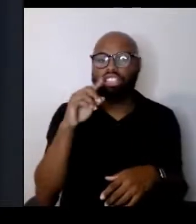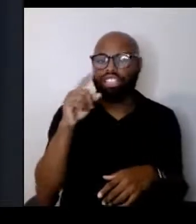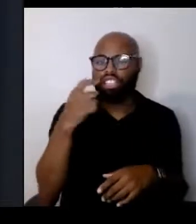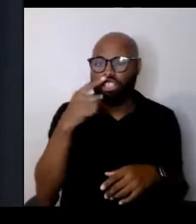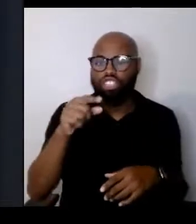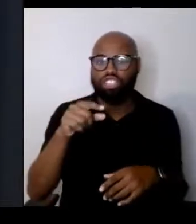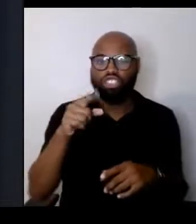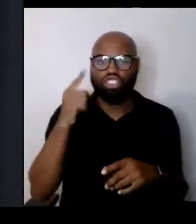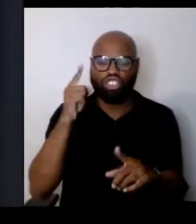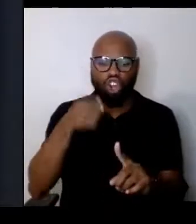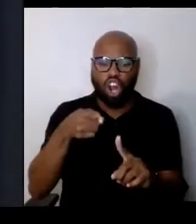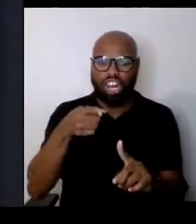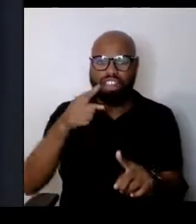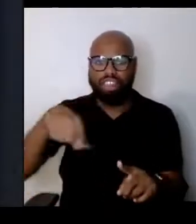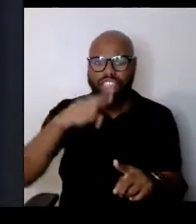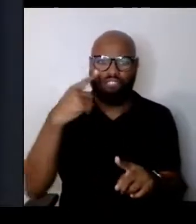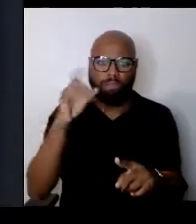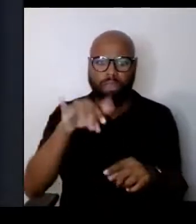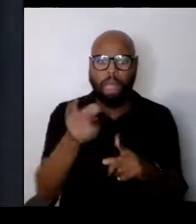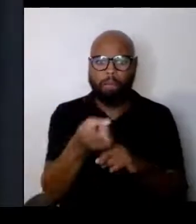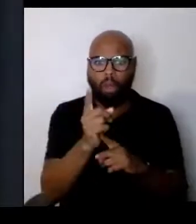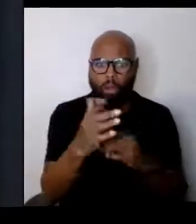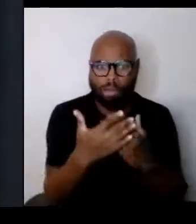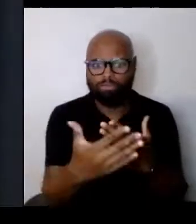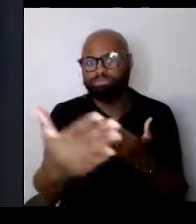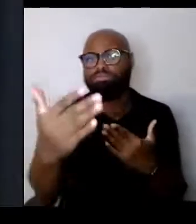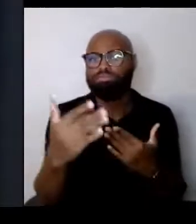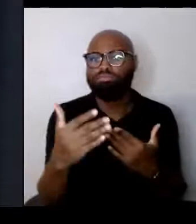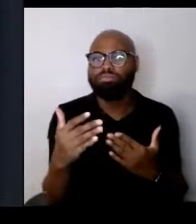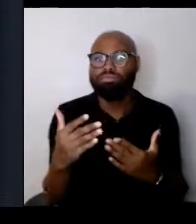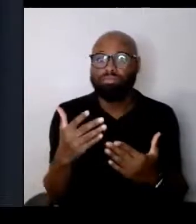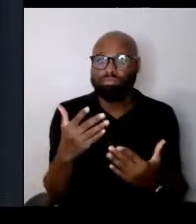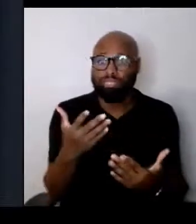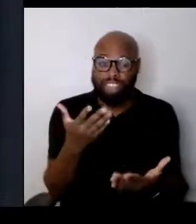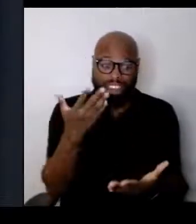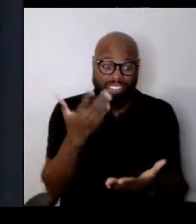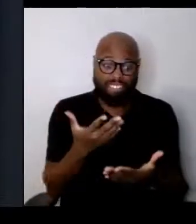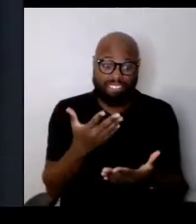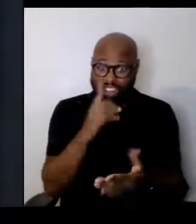In fact anything that they have done and there was an article in "The New York Times",